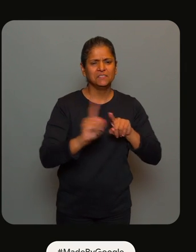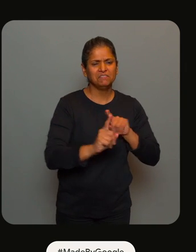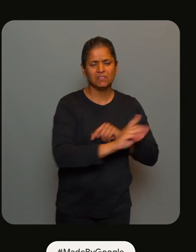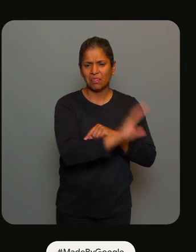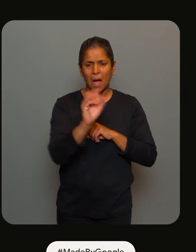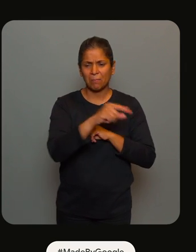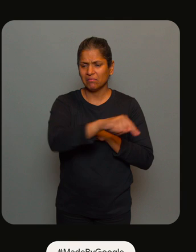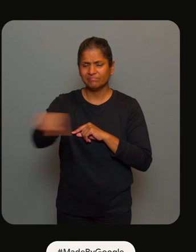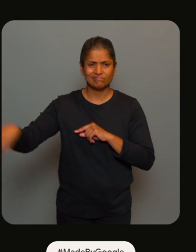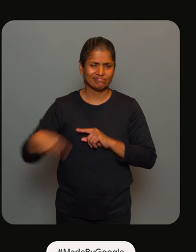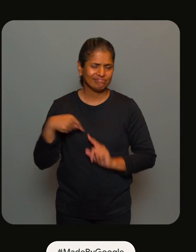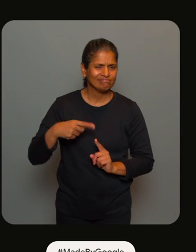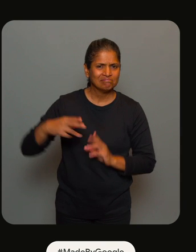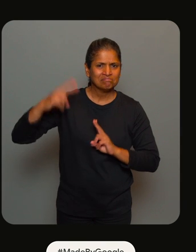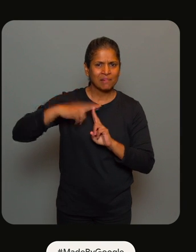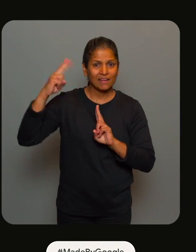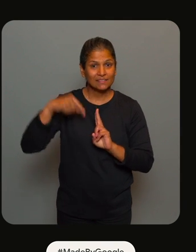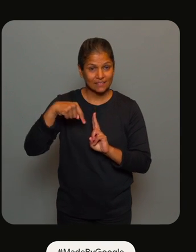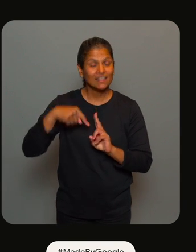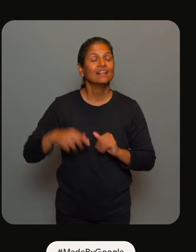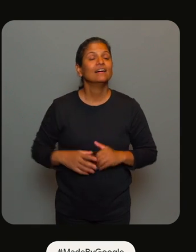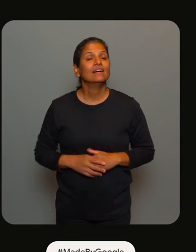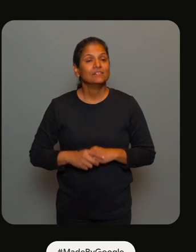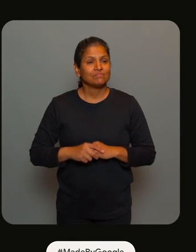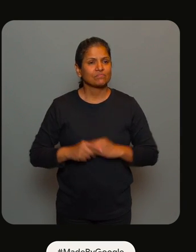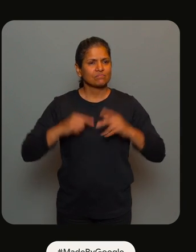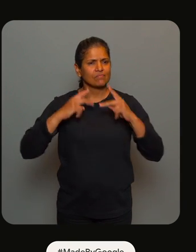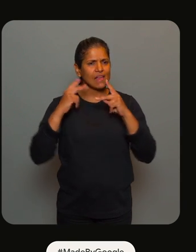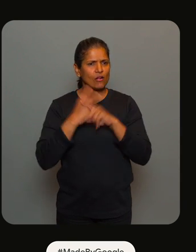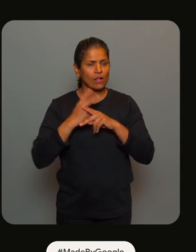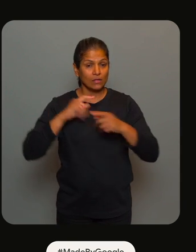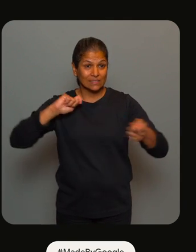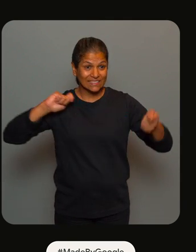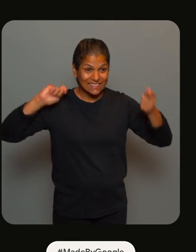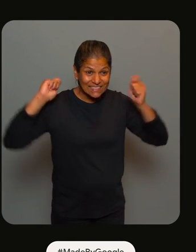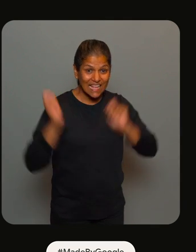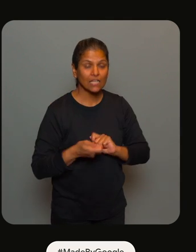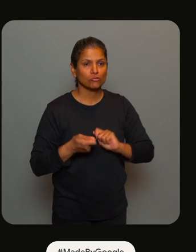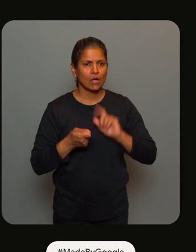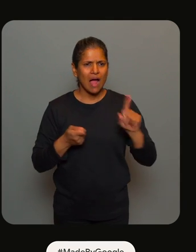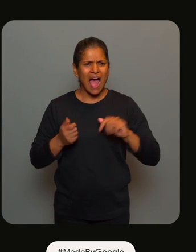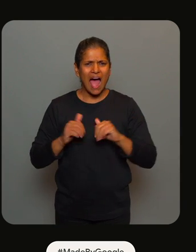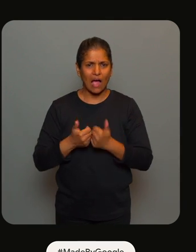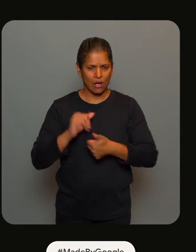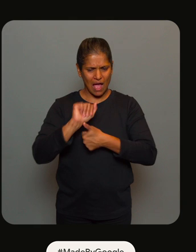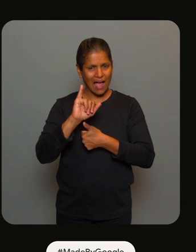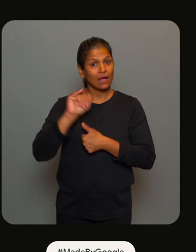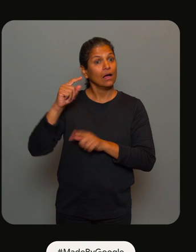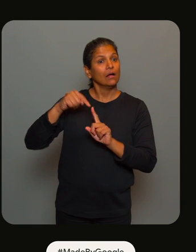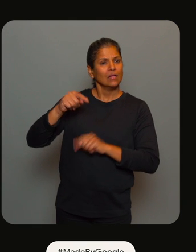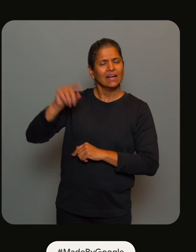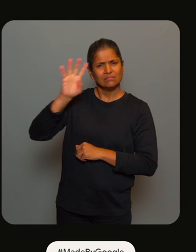We're completely changing computing by pushing the boundaries in AI innovation, in order to create helpful